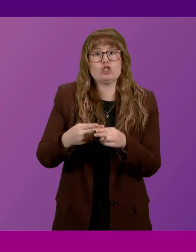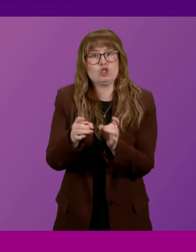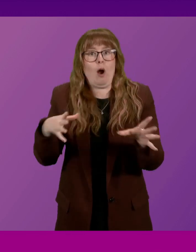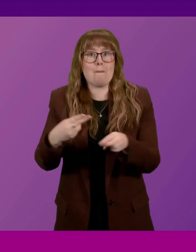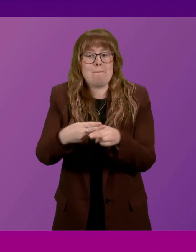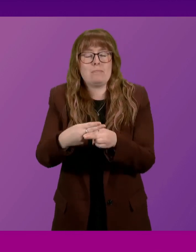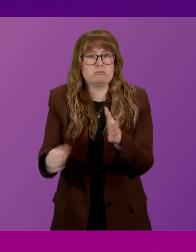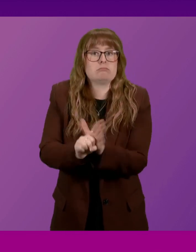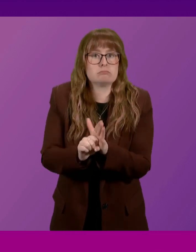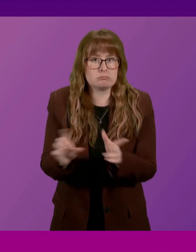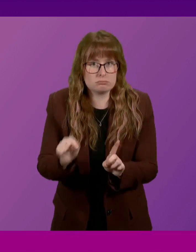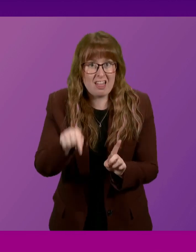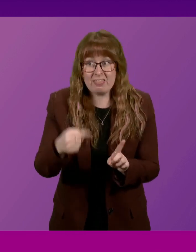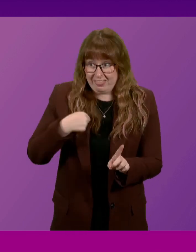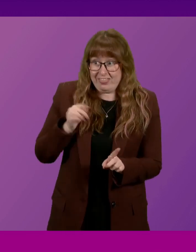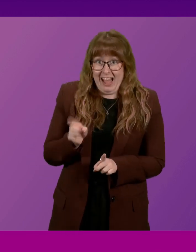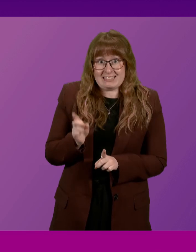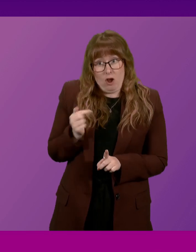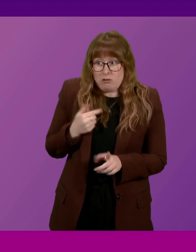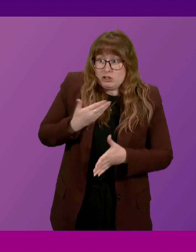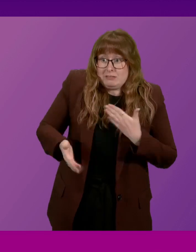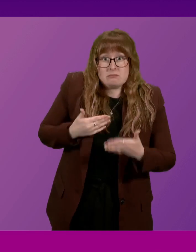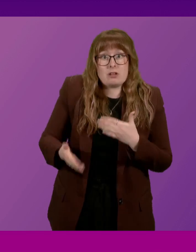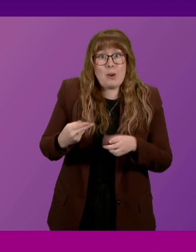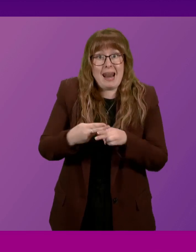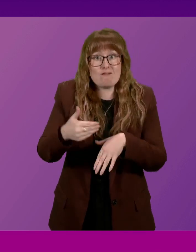That is the result of us tackling knife crime in our society. That prevention